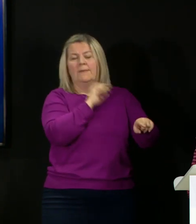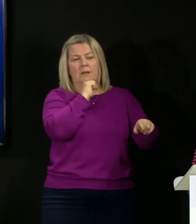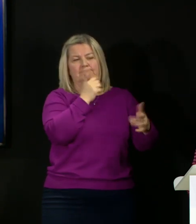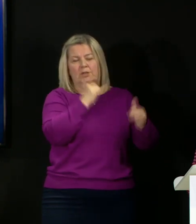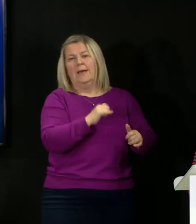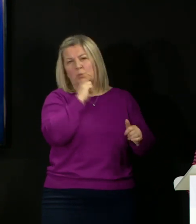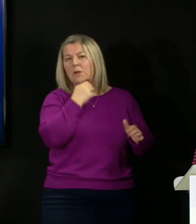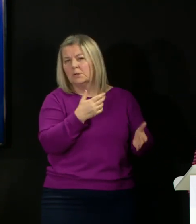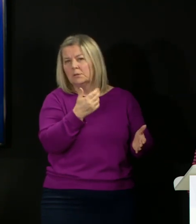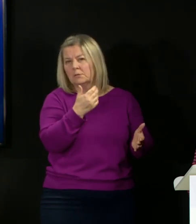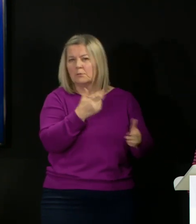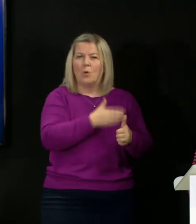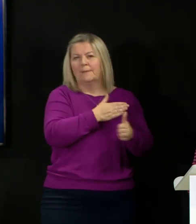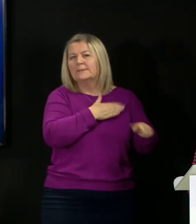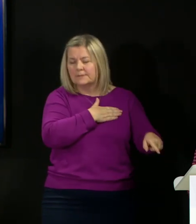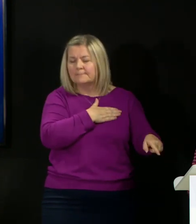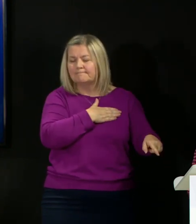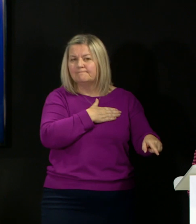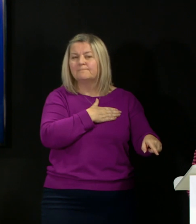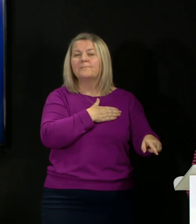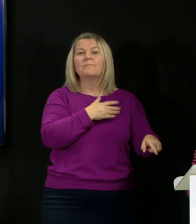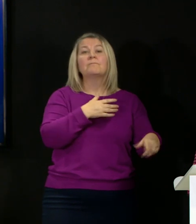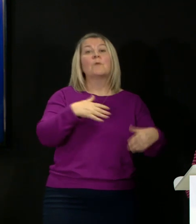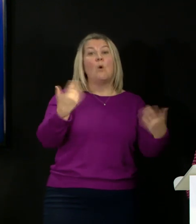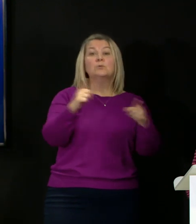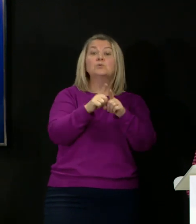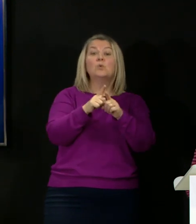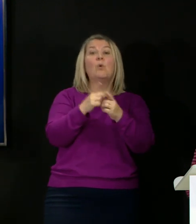First Minister has said, in terms of testing through the drive-through centres and the